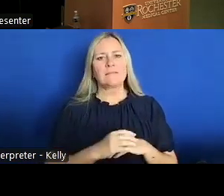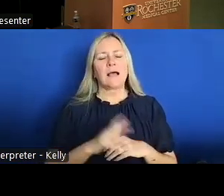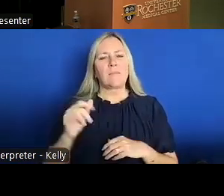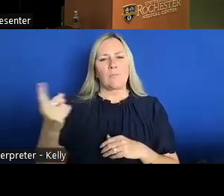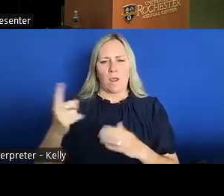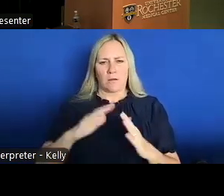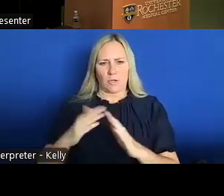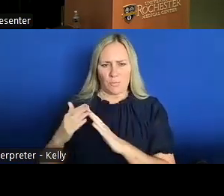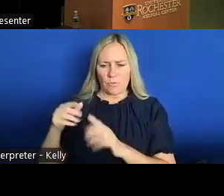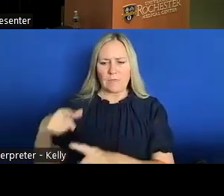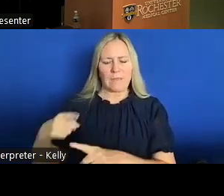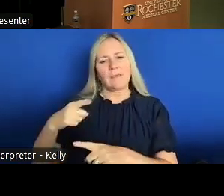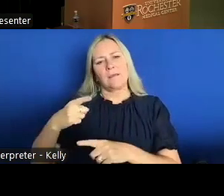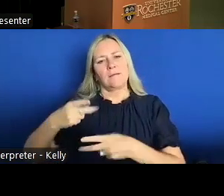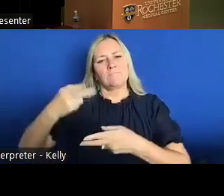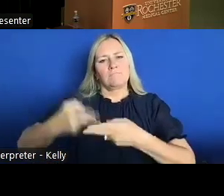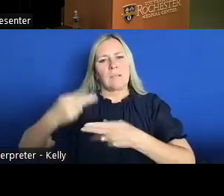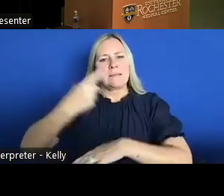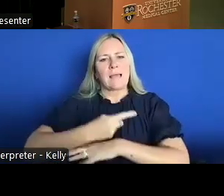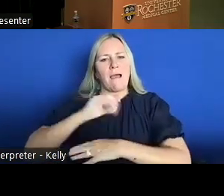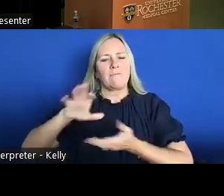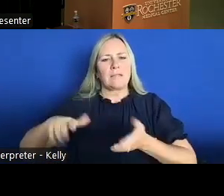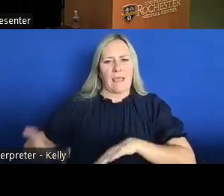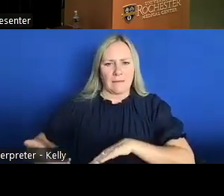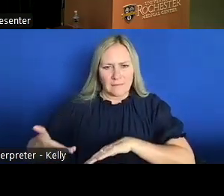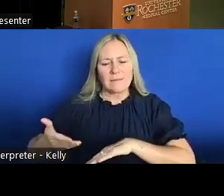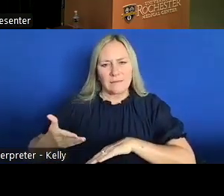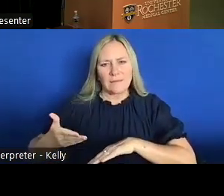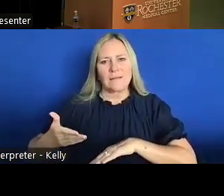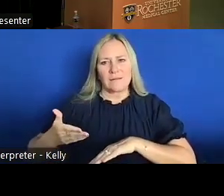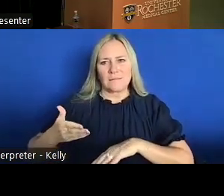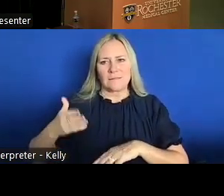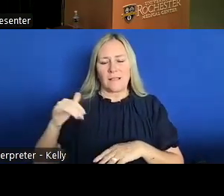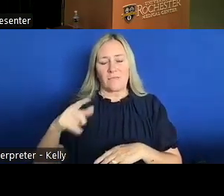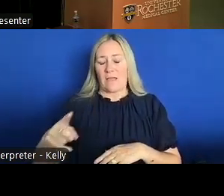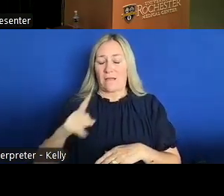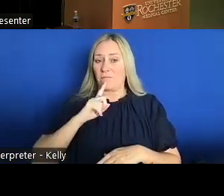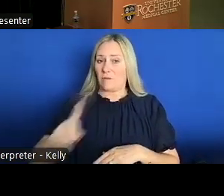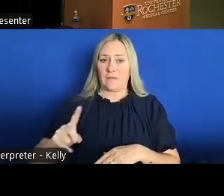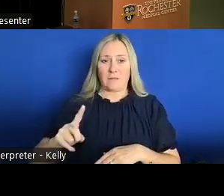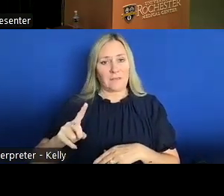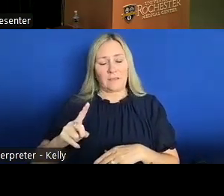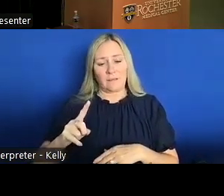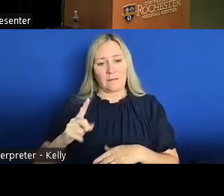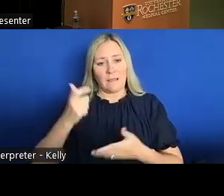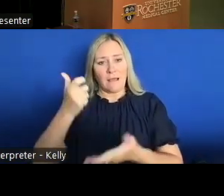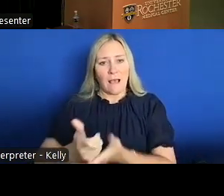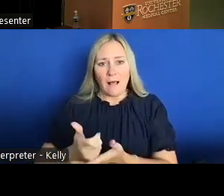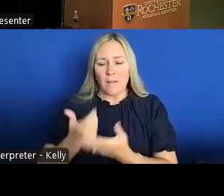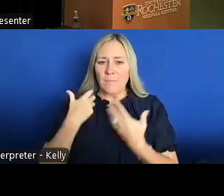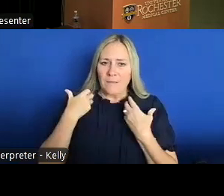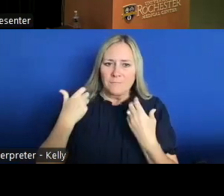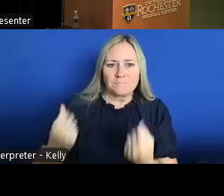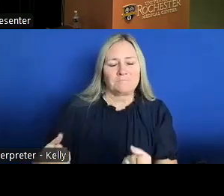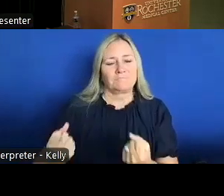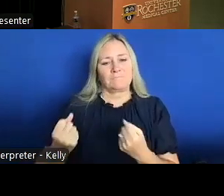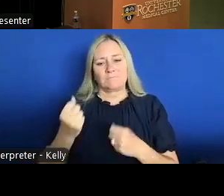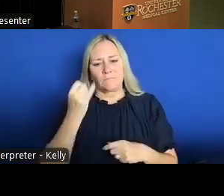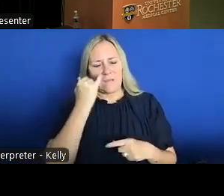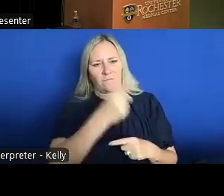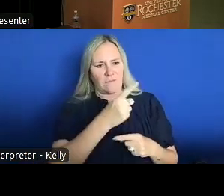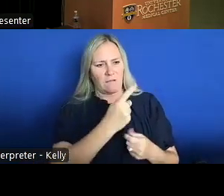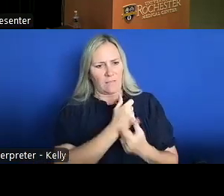of the Dead was enormously um healing for those who lost loved ones and extended family is close